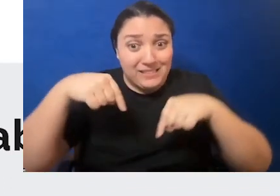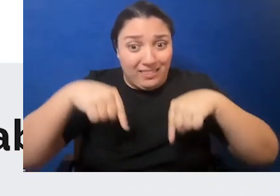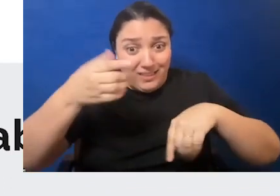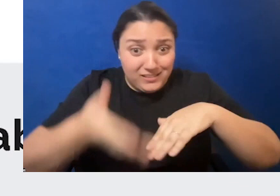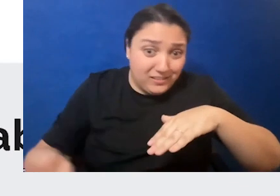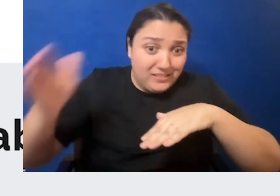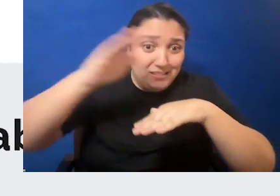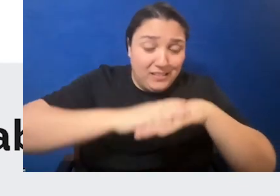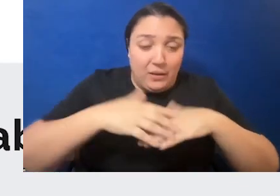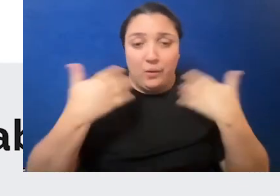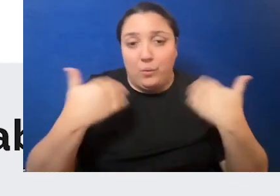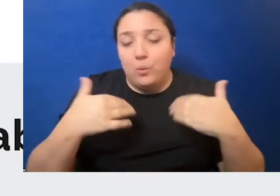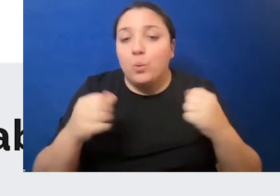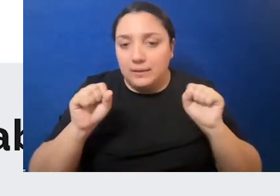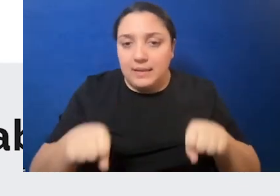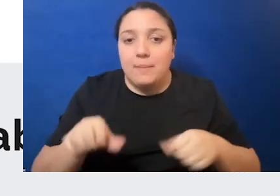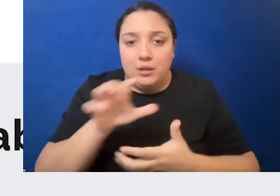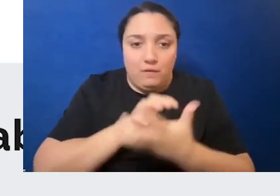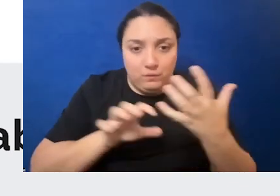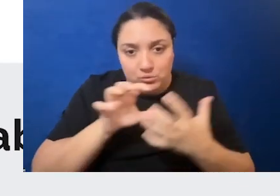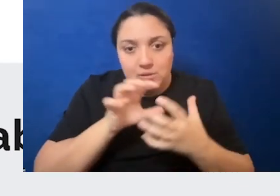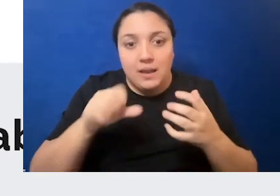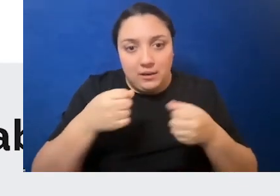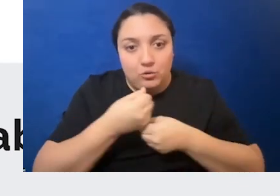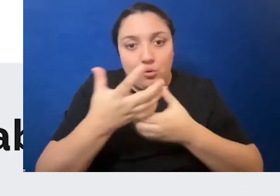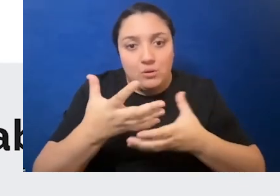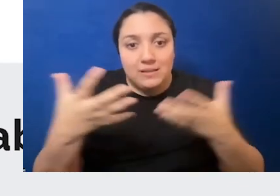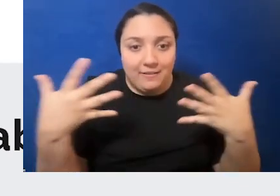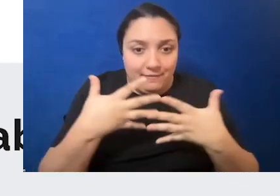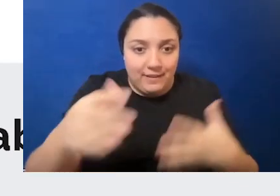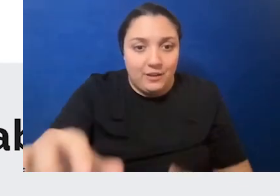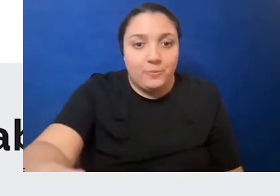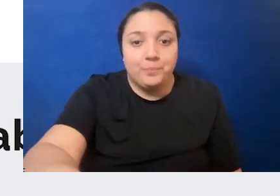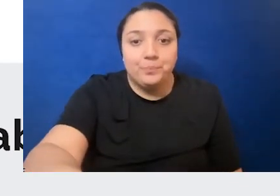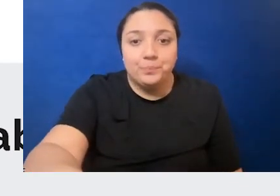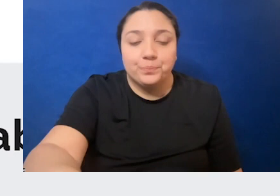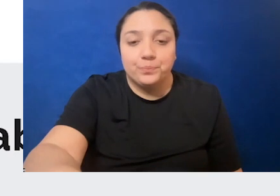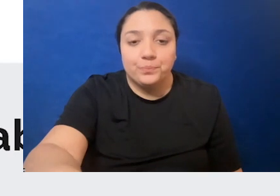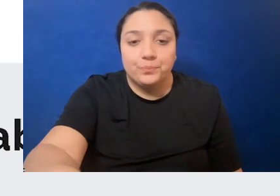NOW WE ARE THROWING THIS ON TOP OF IT AND IT IS CONFUSING AND